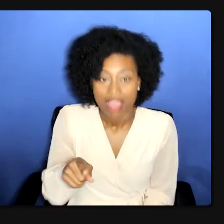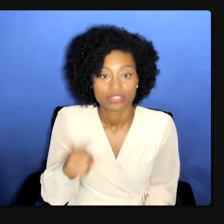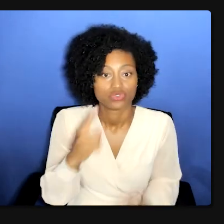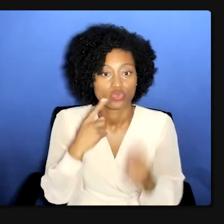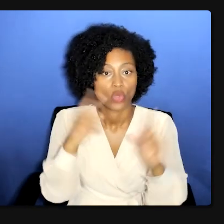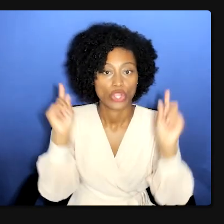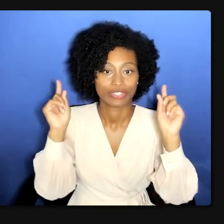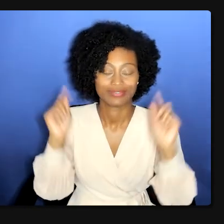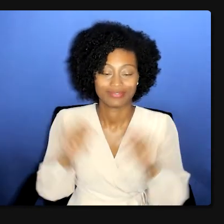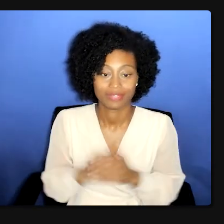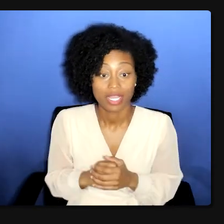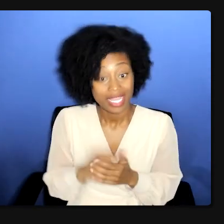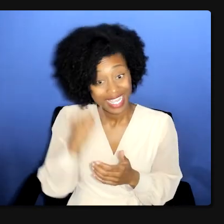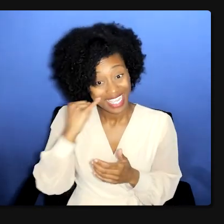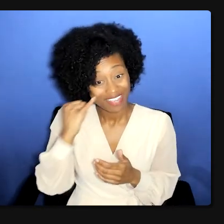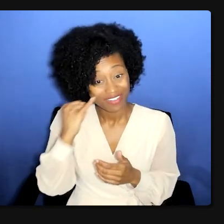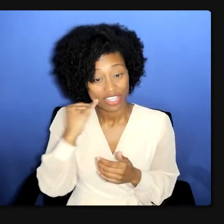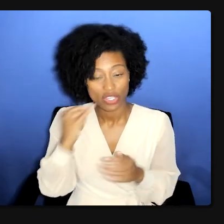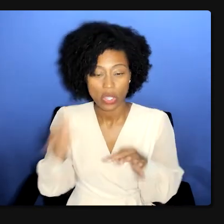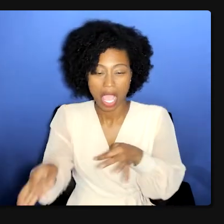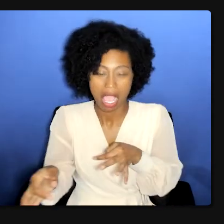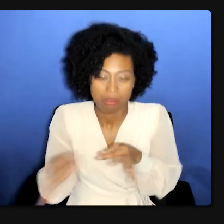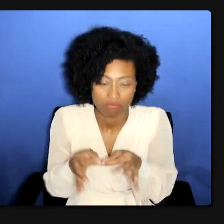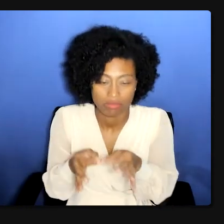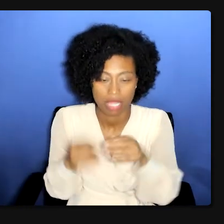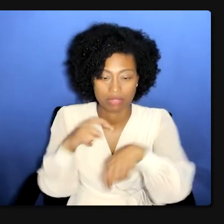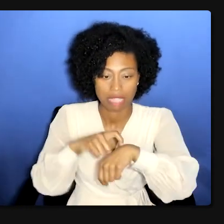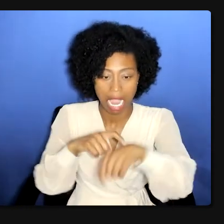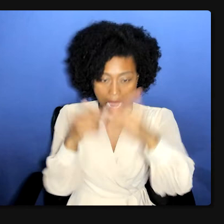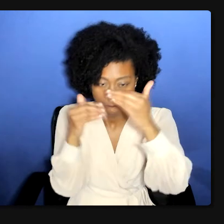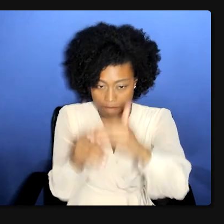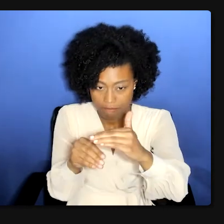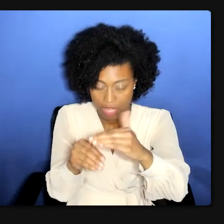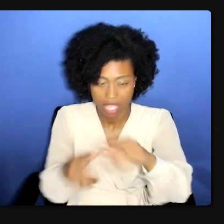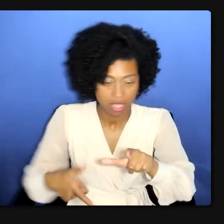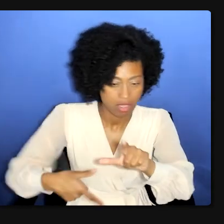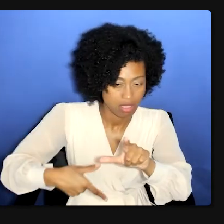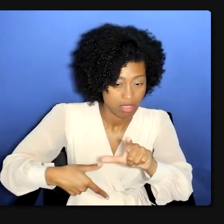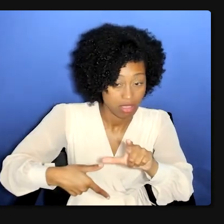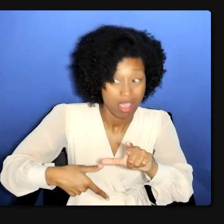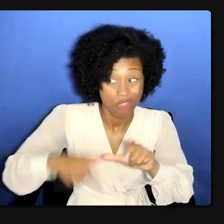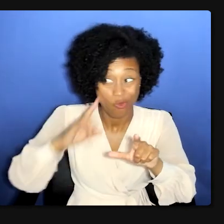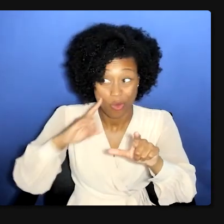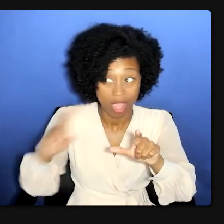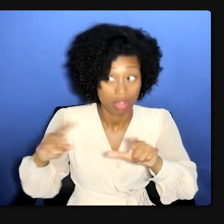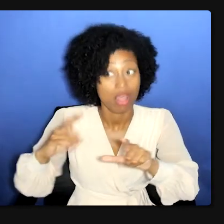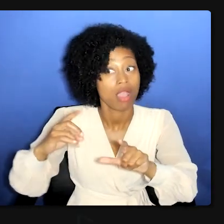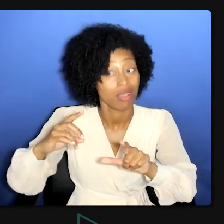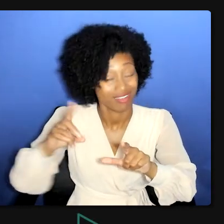When we tightened the constraints, and tried to pull payer conversion forward